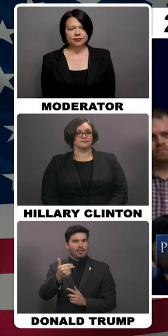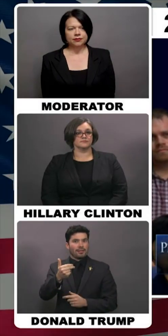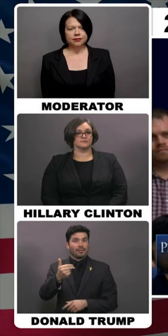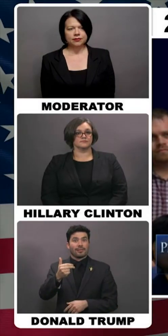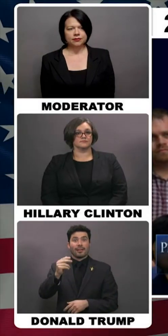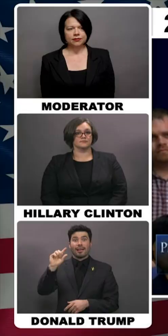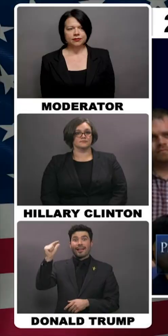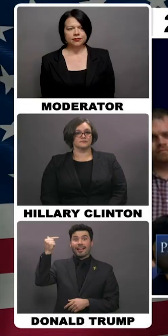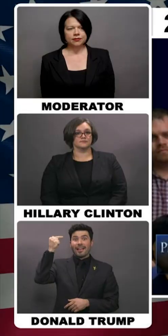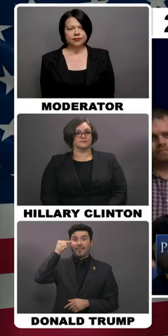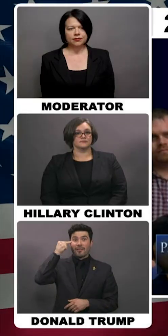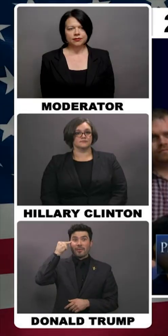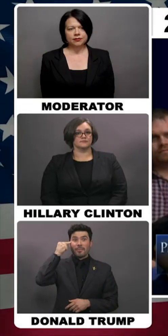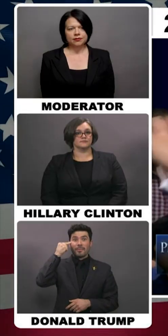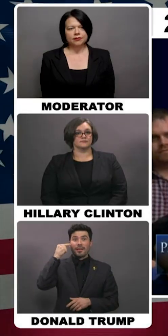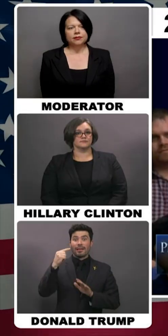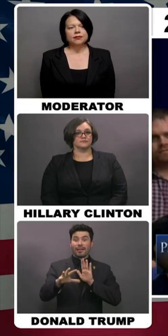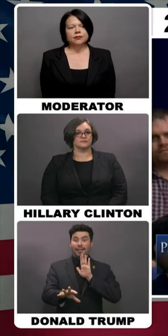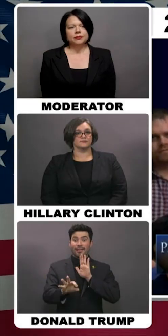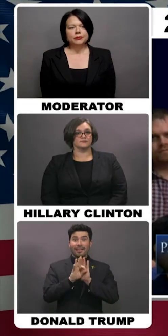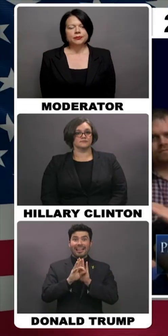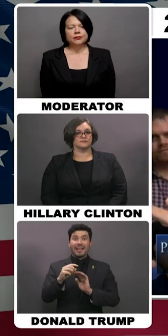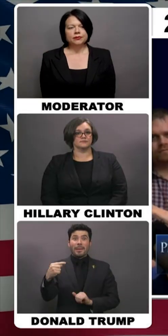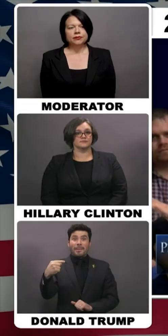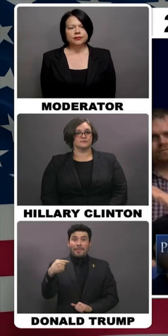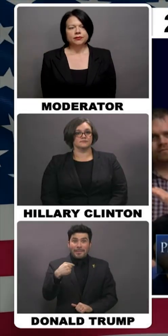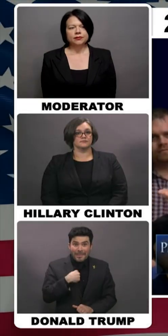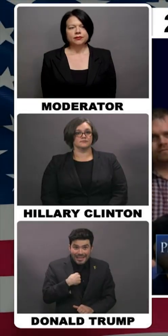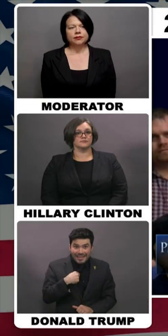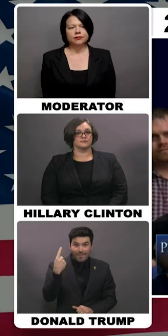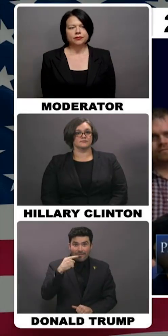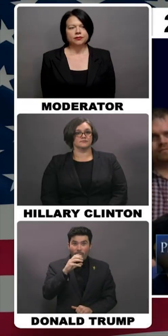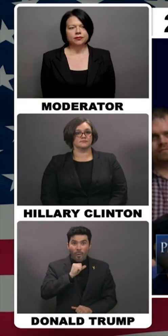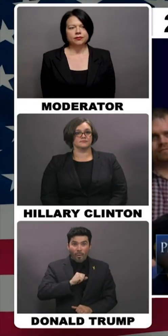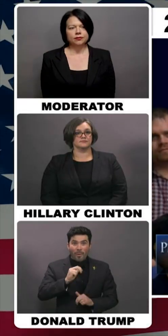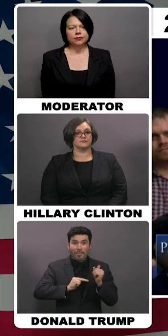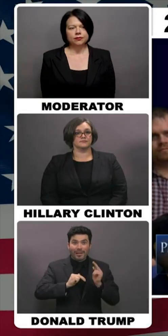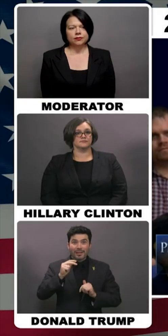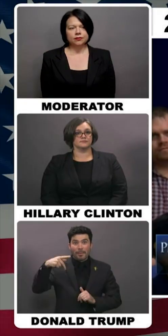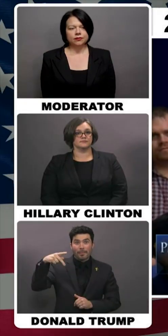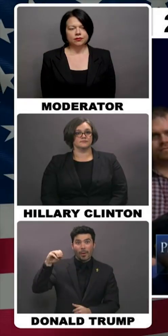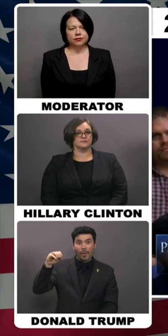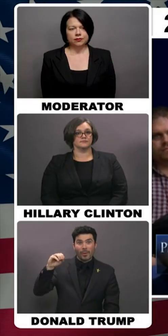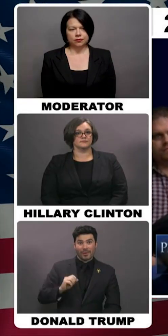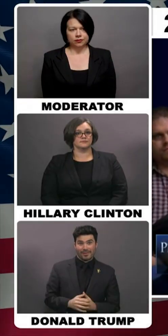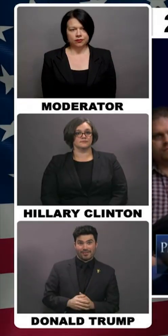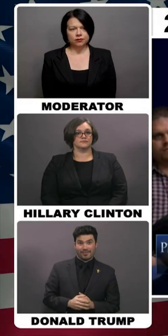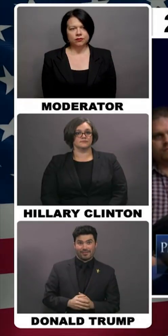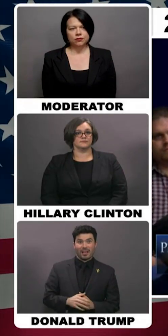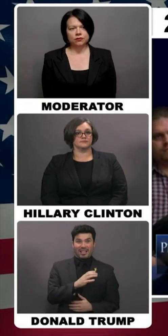to do the old post office between the White House and Congress chose me to do the old post office.